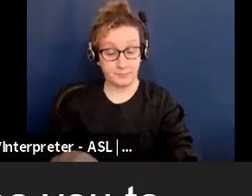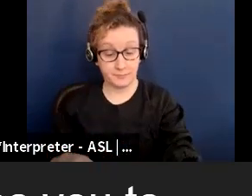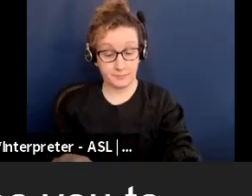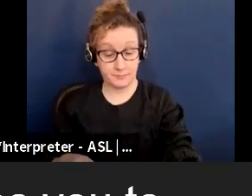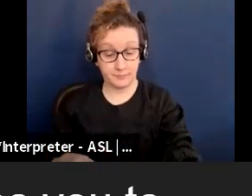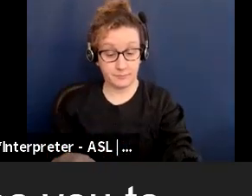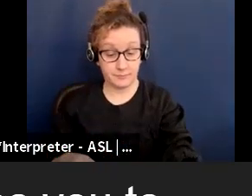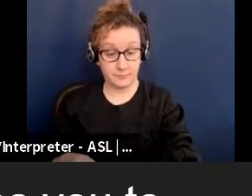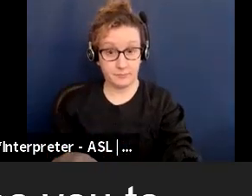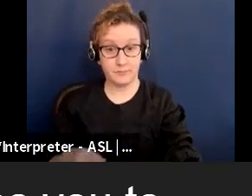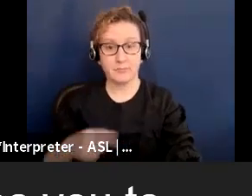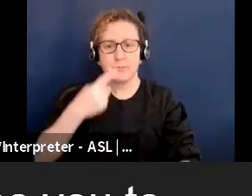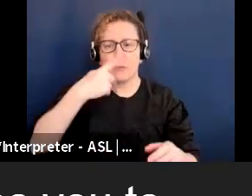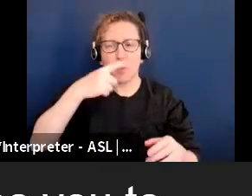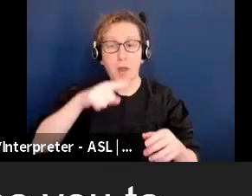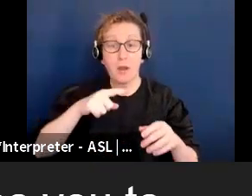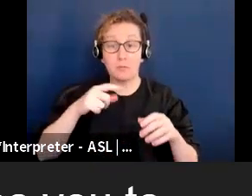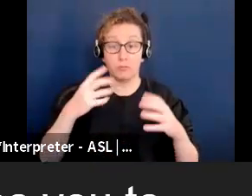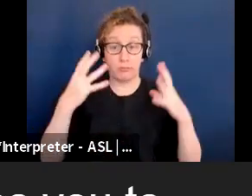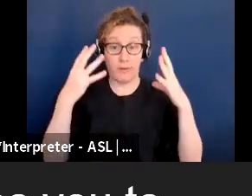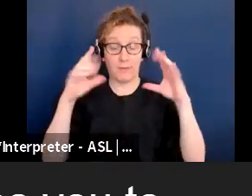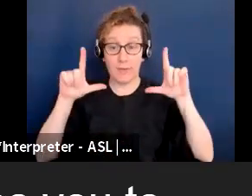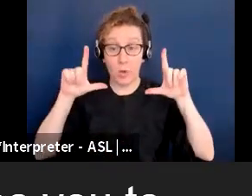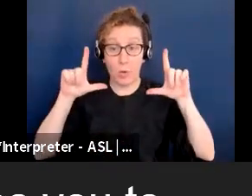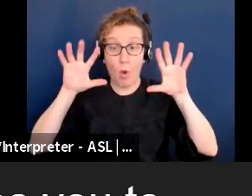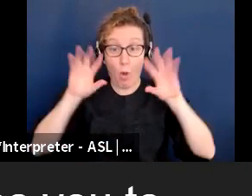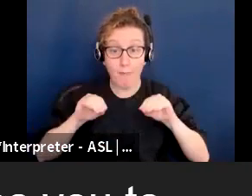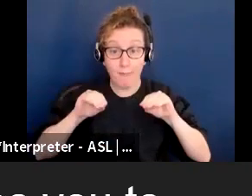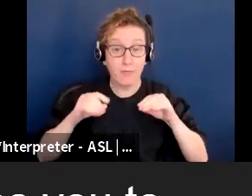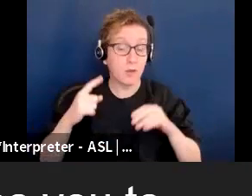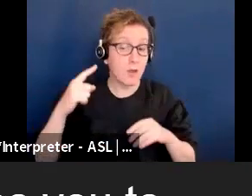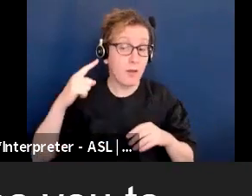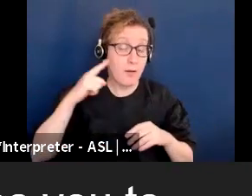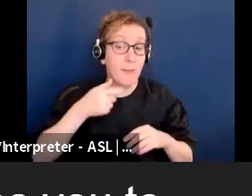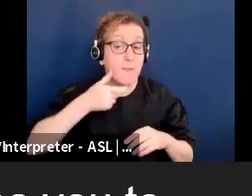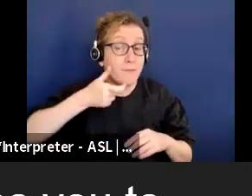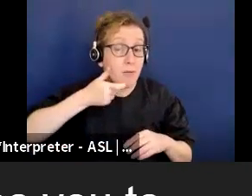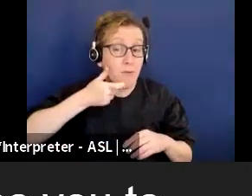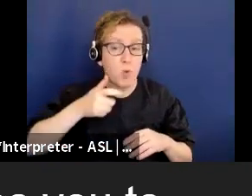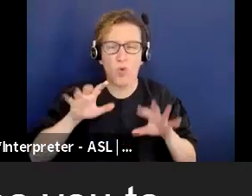off your microphone and video until the host or moderator invites you to turn them on.